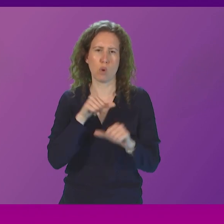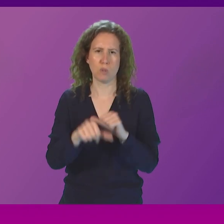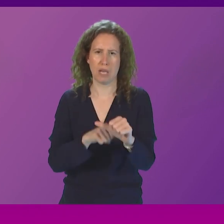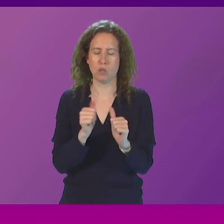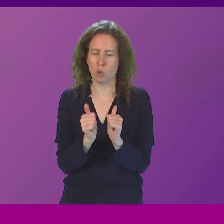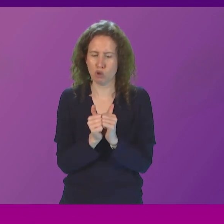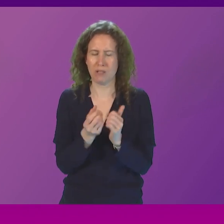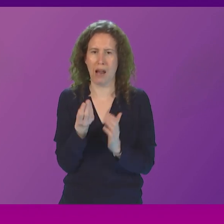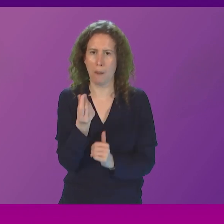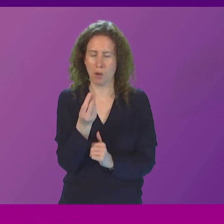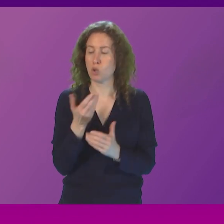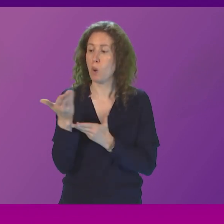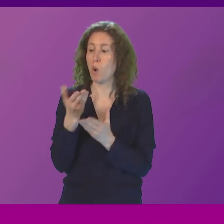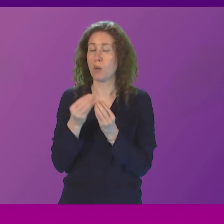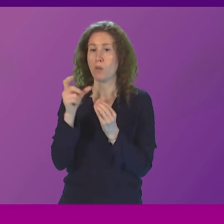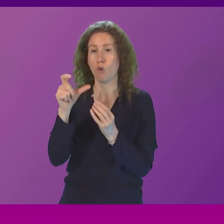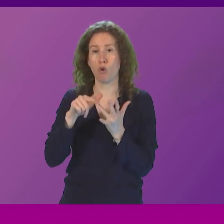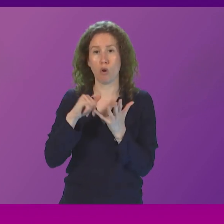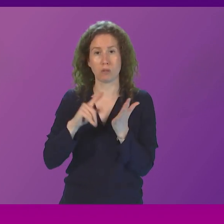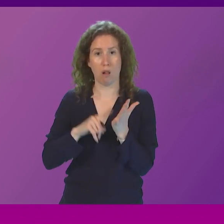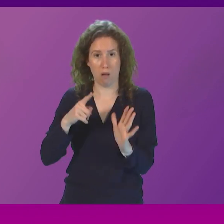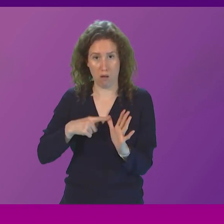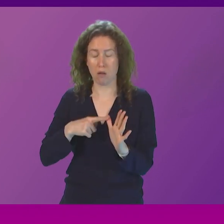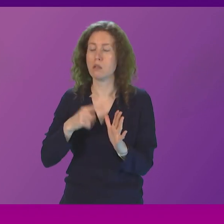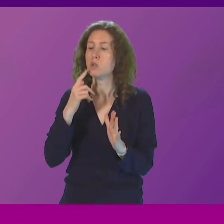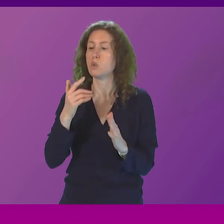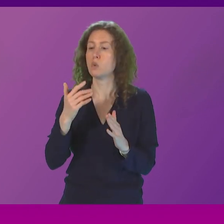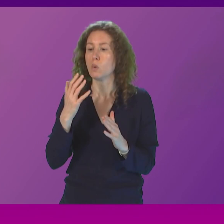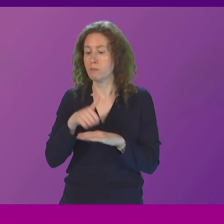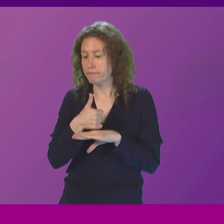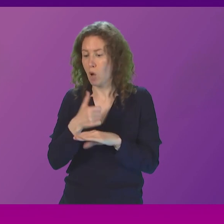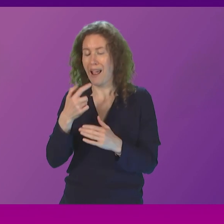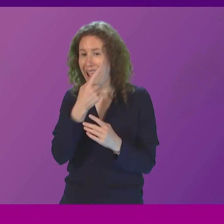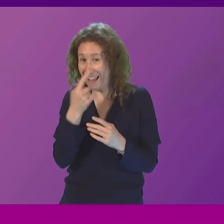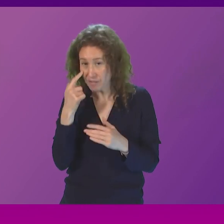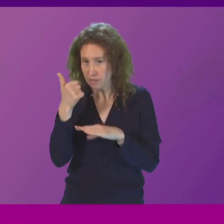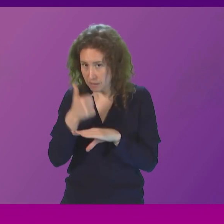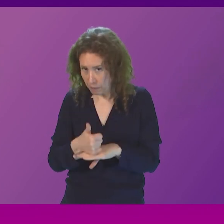We are working with the Convention of Scottish Local Authorities to take forward an evidenced-based sustainable rates review, and there will be a report on that soon.